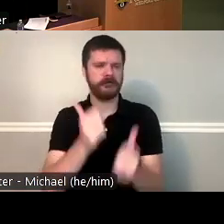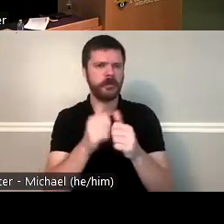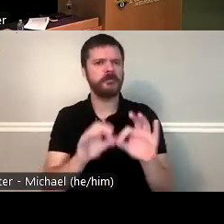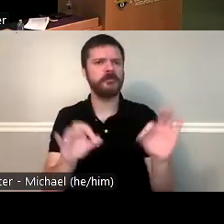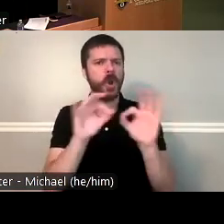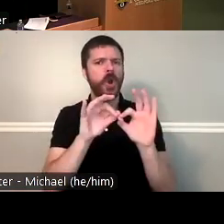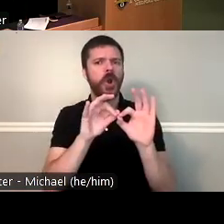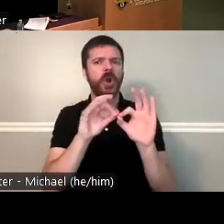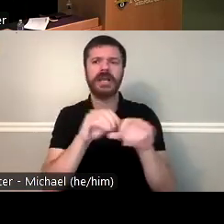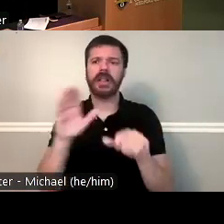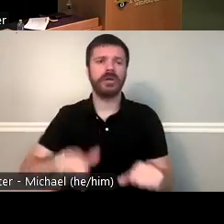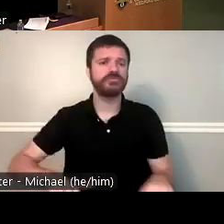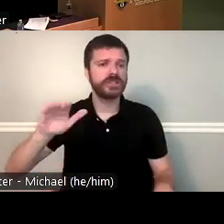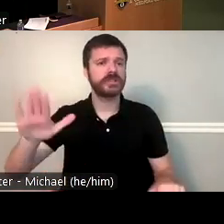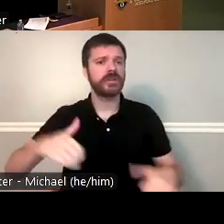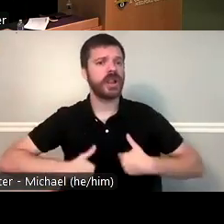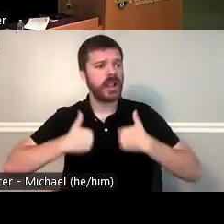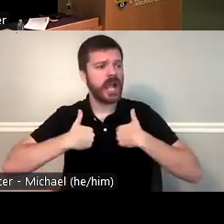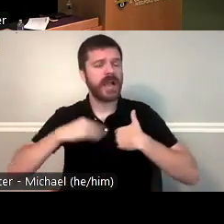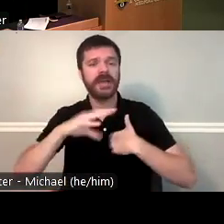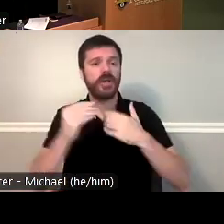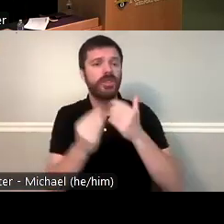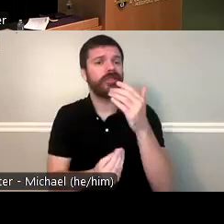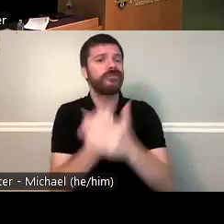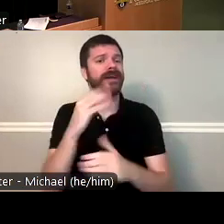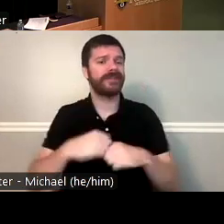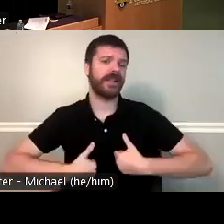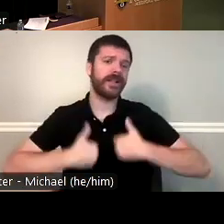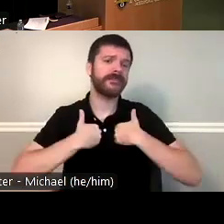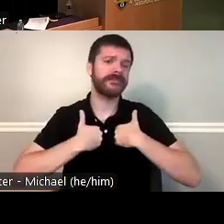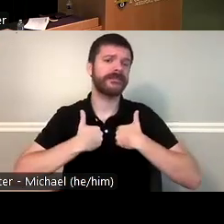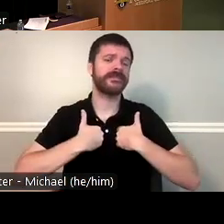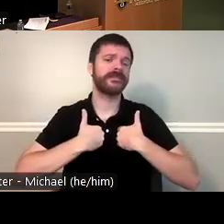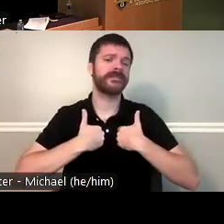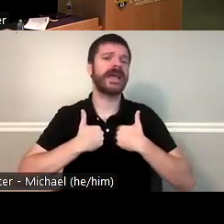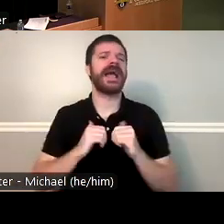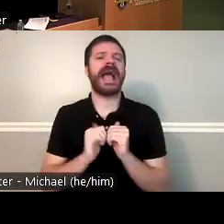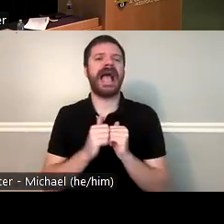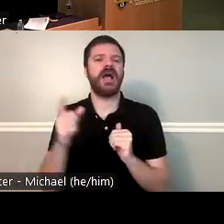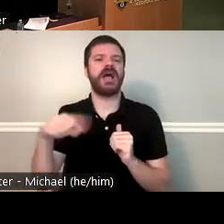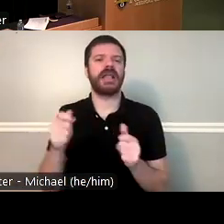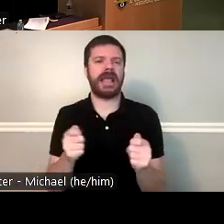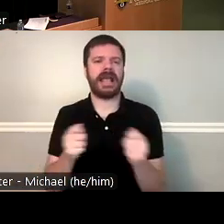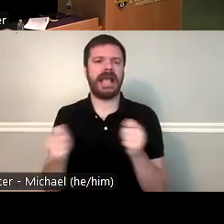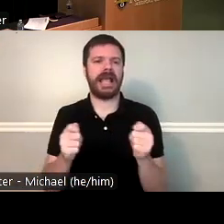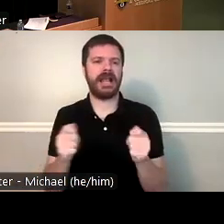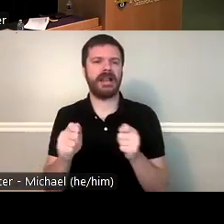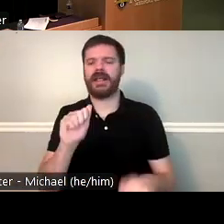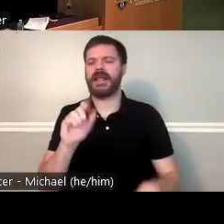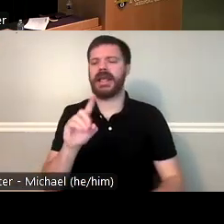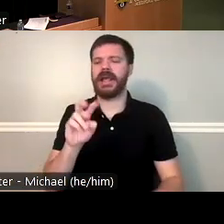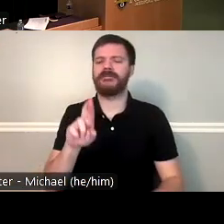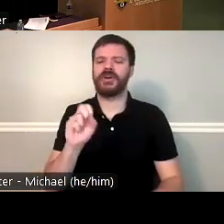own lives uh in thriving in life um was the way they handled adversity so things happen in our